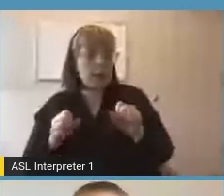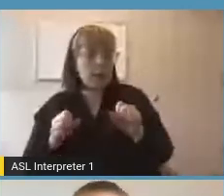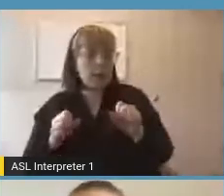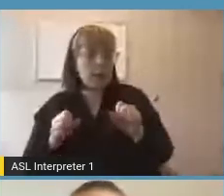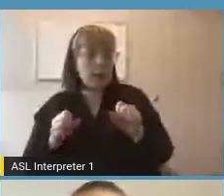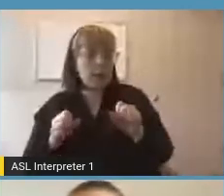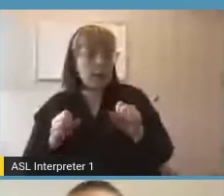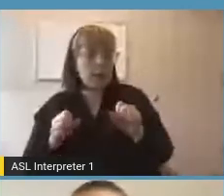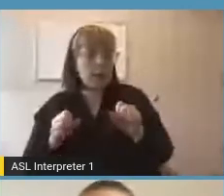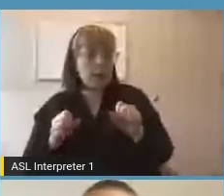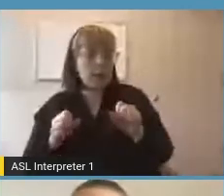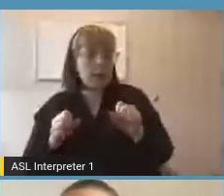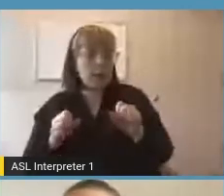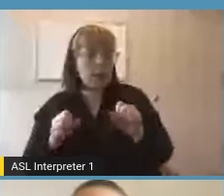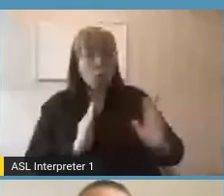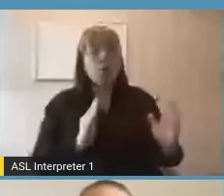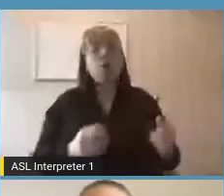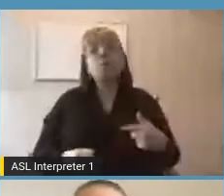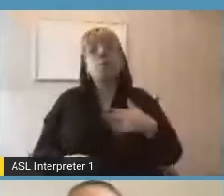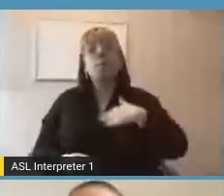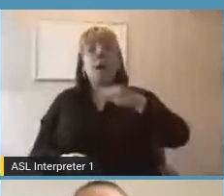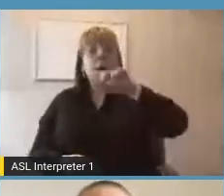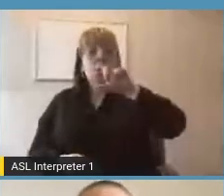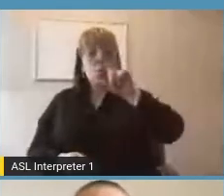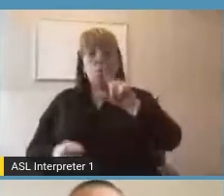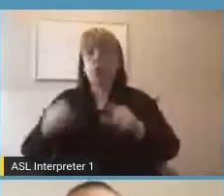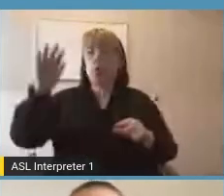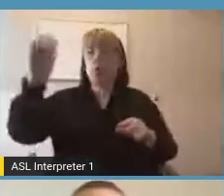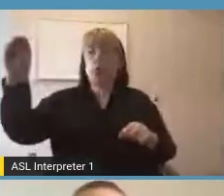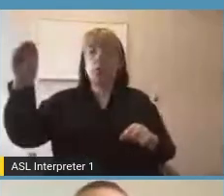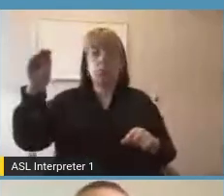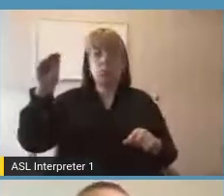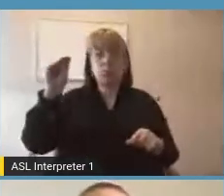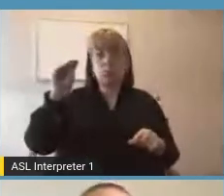questions and then I drag them in however, it's hard to talk about this without talking